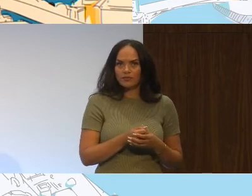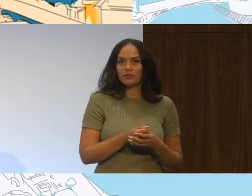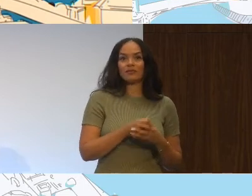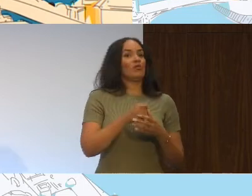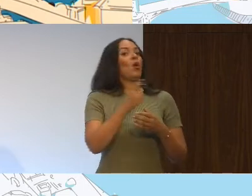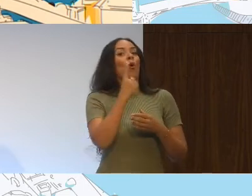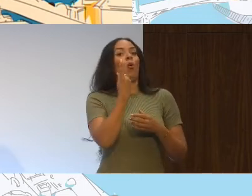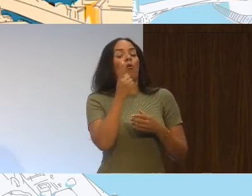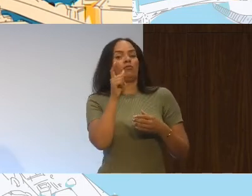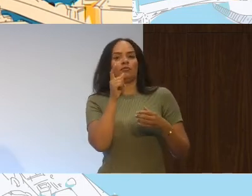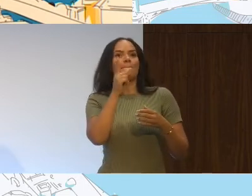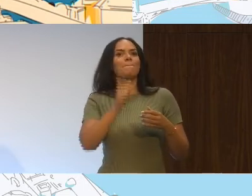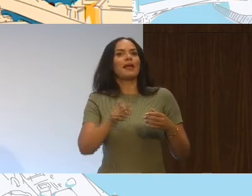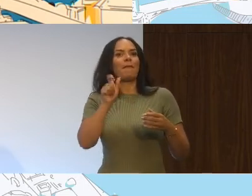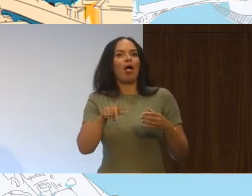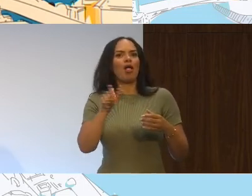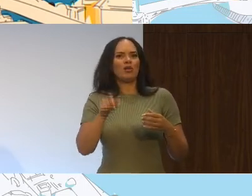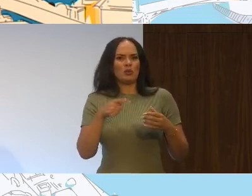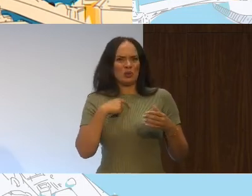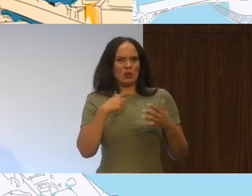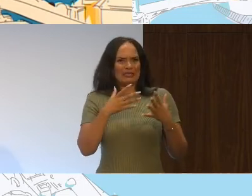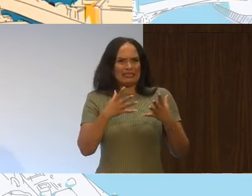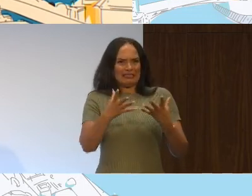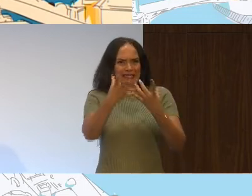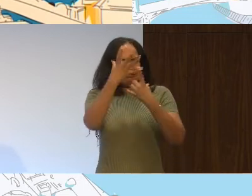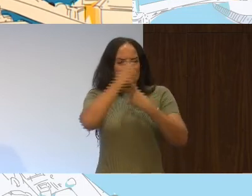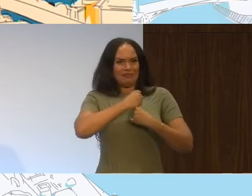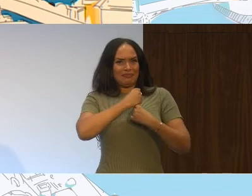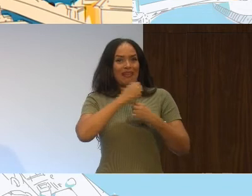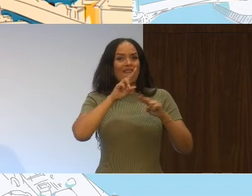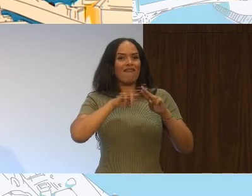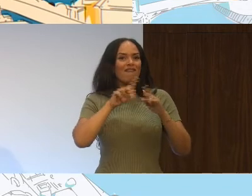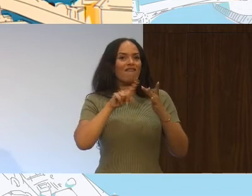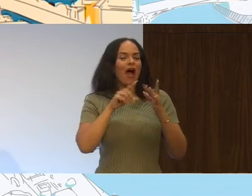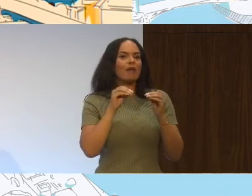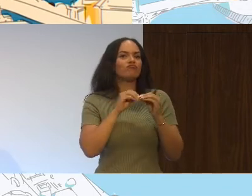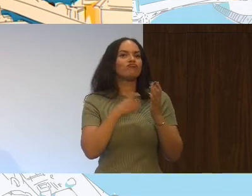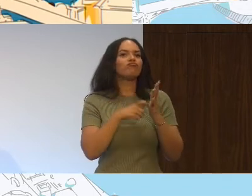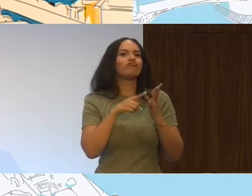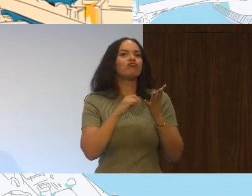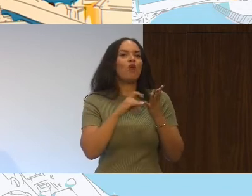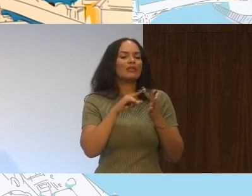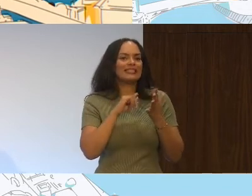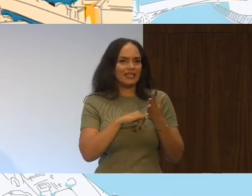at a time would end up with this fibrosis, this tissue growing around their kidneys in their heart or their heart valves.